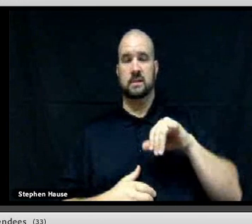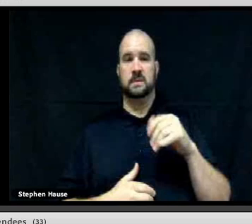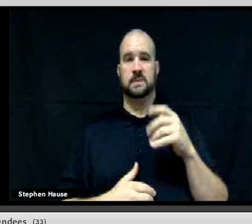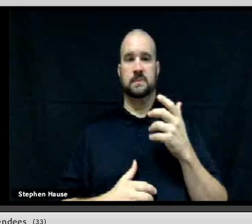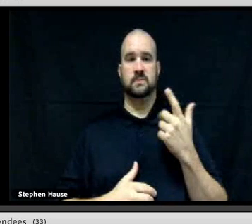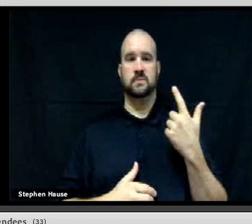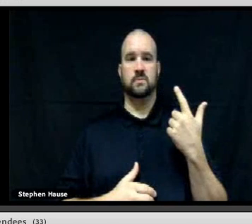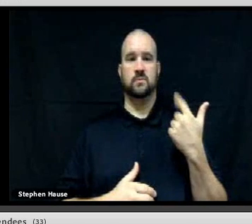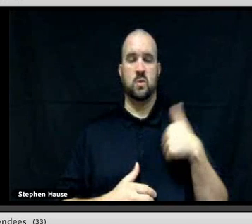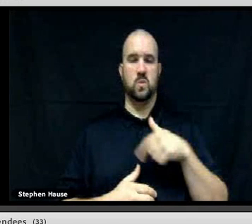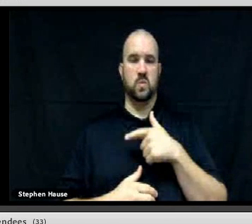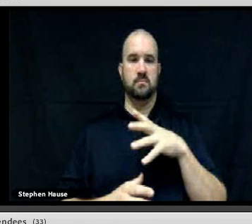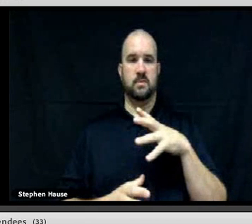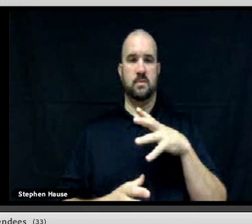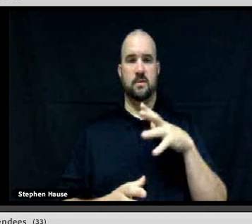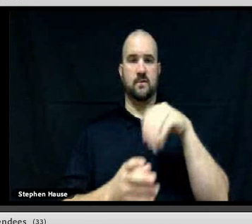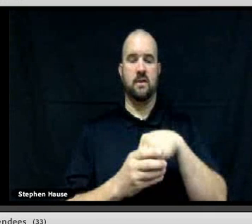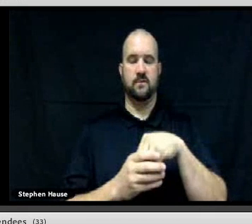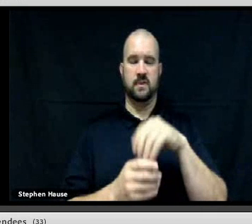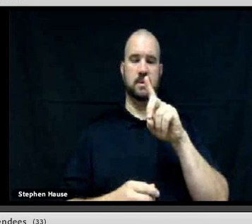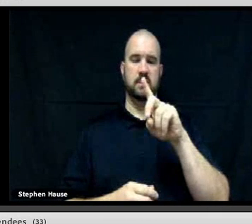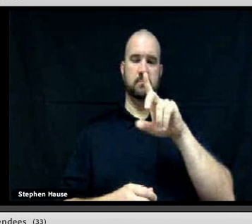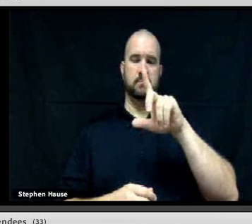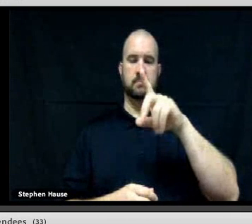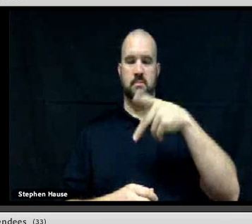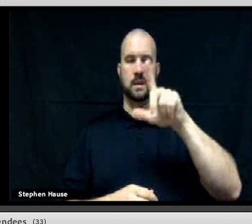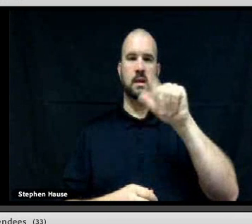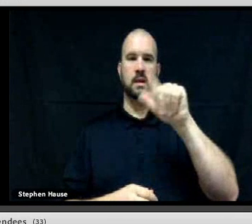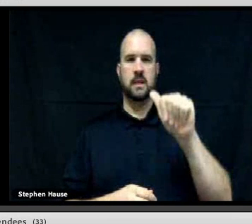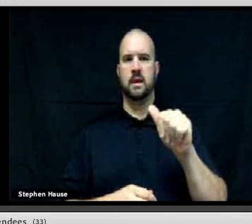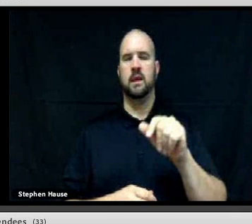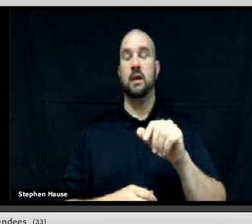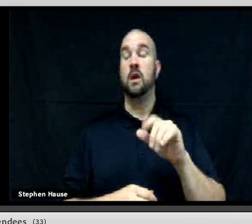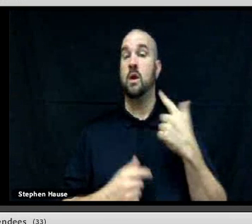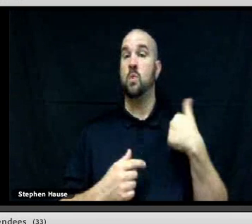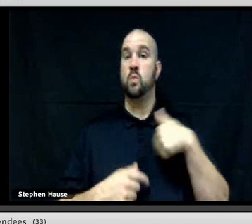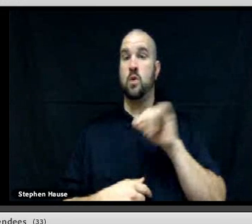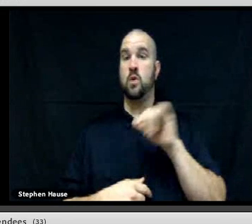It also provides us the opportunity to create new partnerships around the State of Florida.